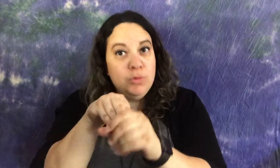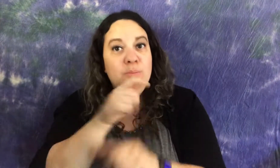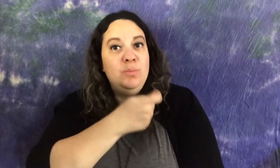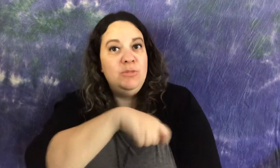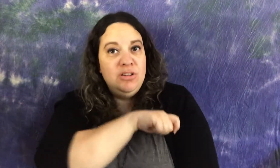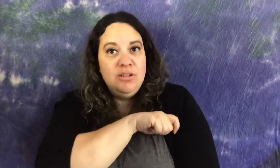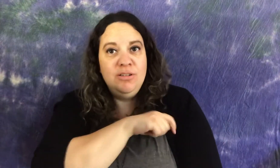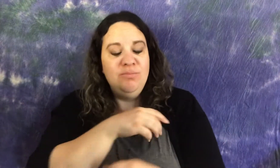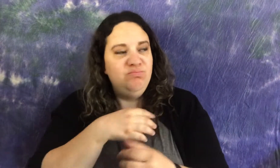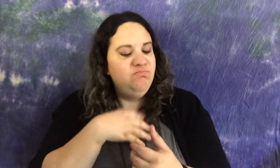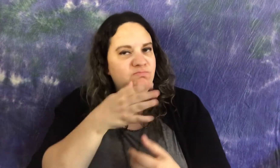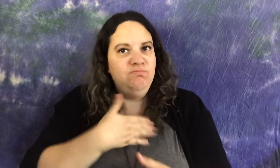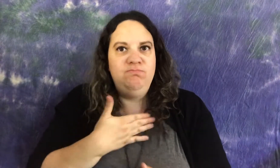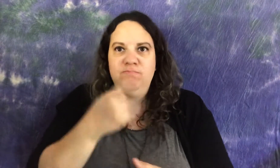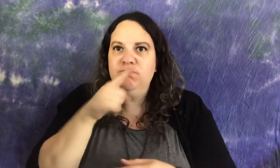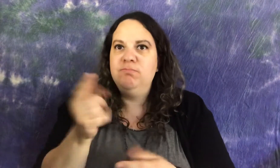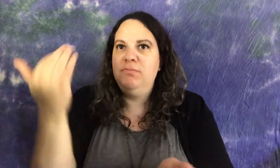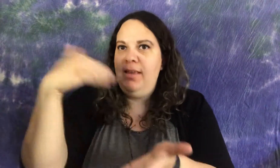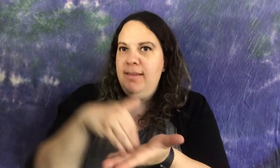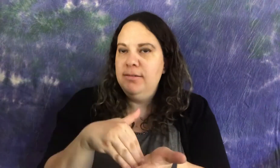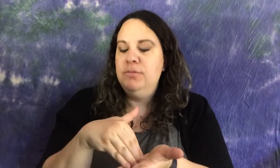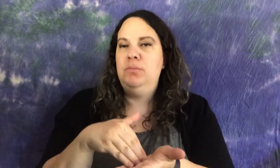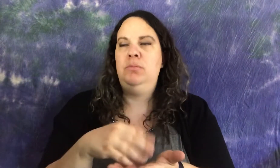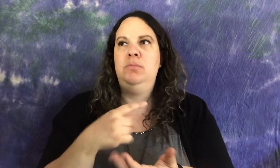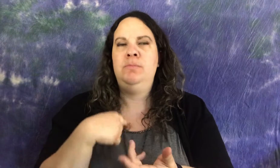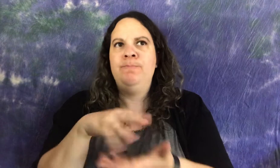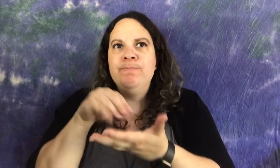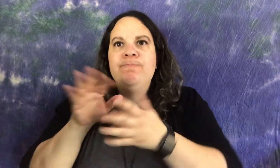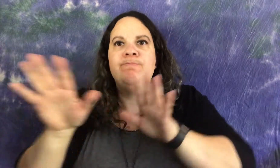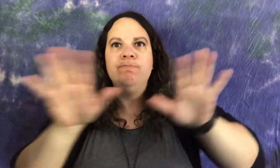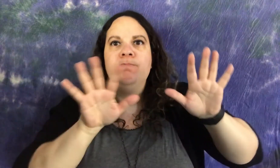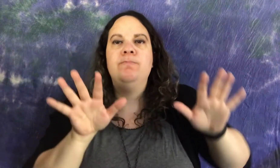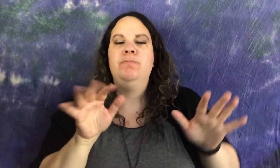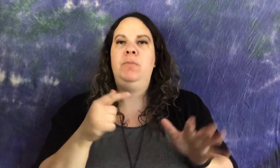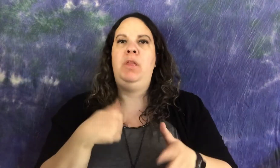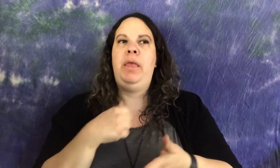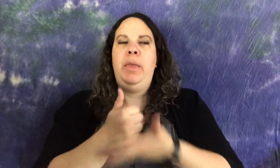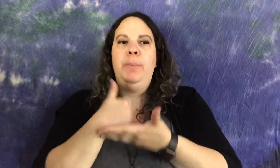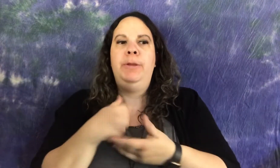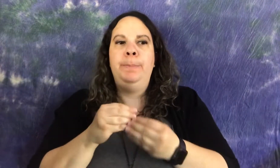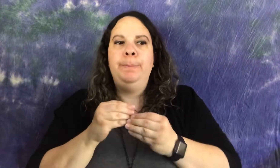I am happy to go to Spain again. I learned about the different cultures and it helped me accept